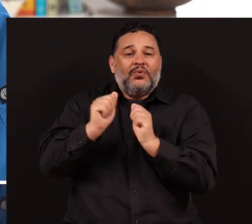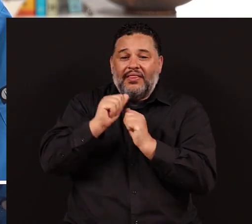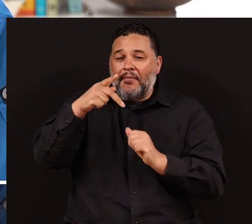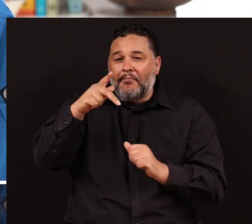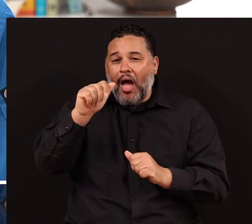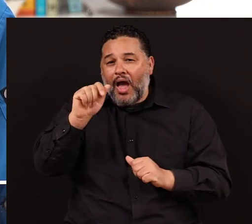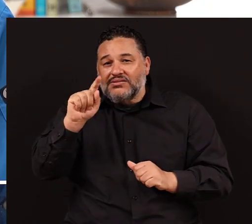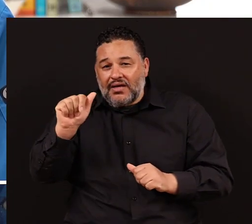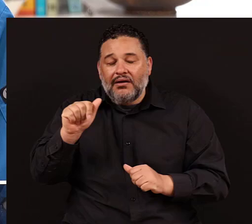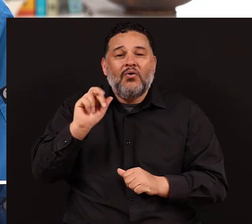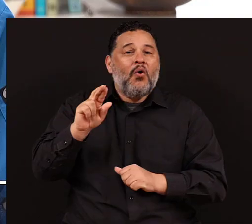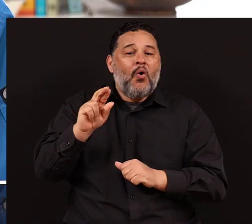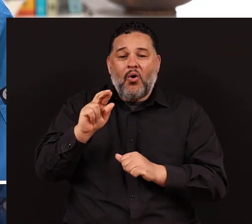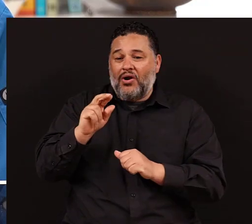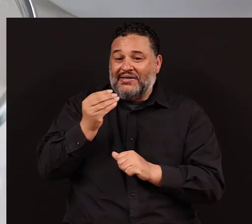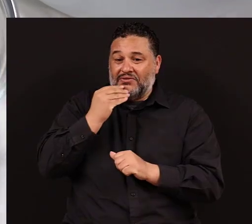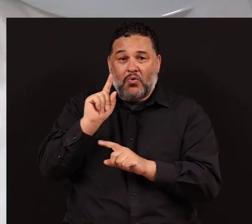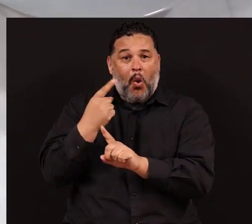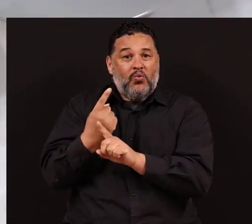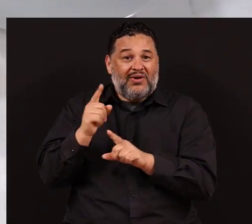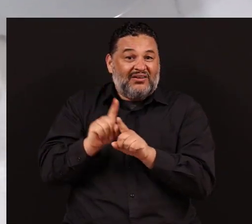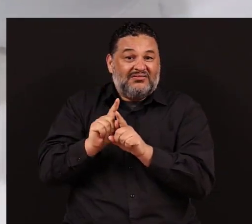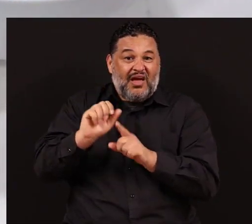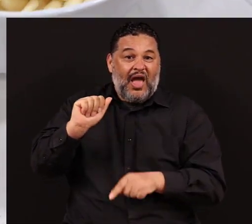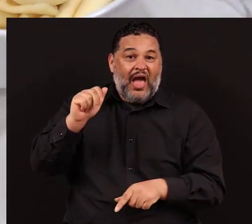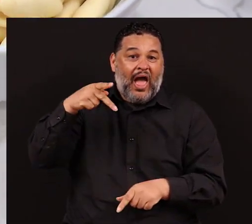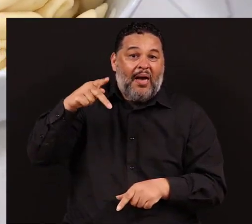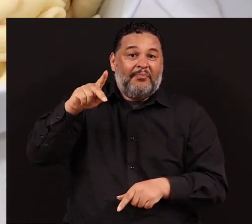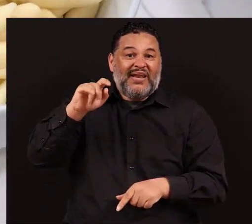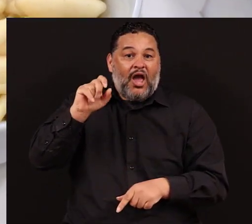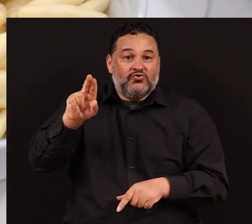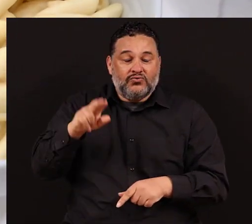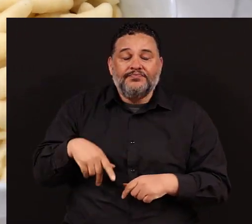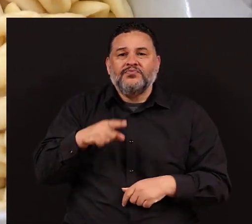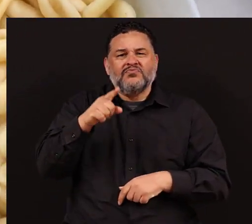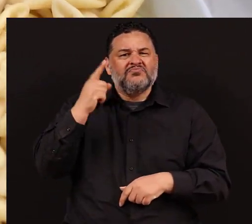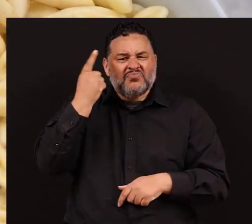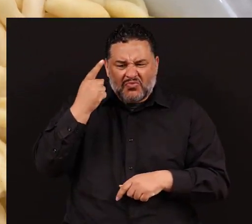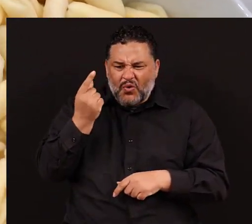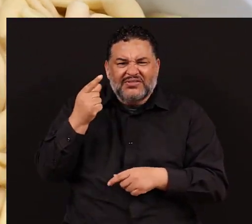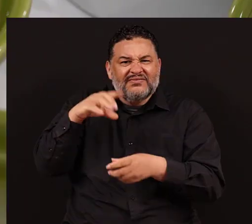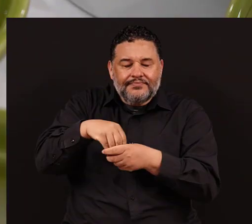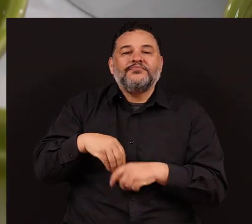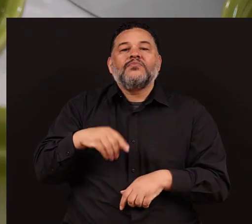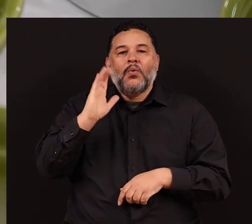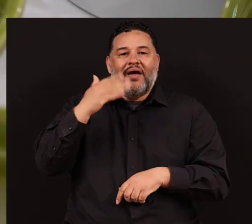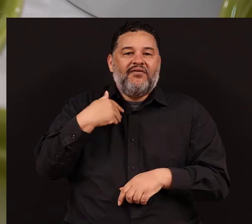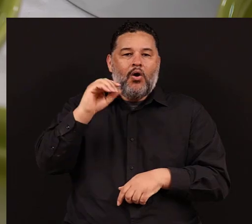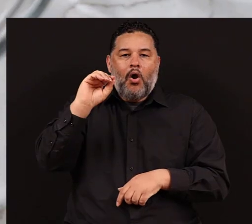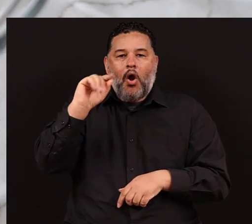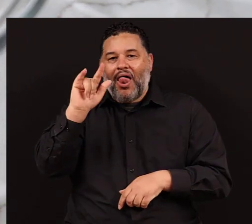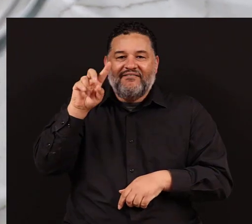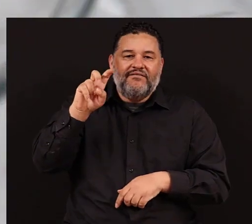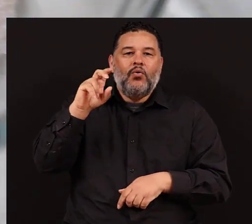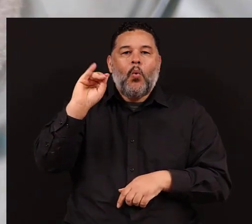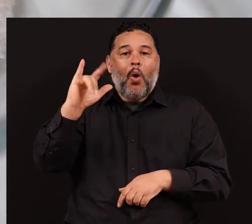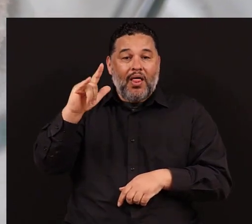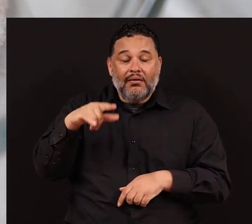or you can eat it just alone as an appetizer. So you may ask what's in this recipe? Well, we're gonna have olive oil, a little bit of sea salt,